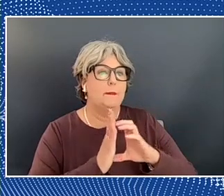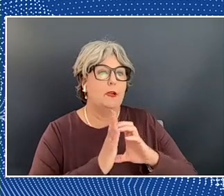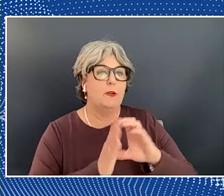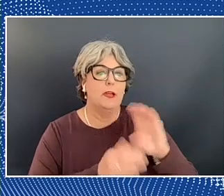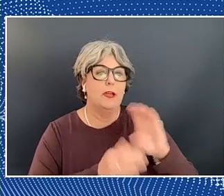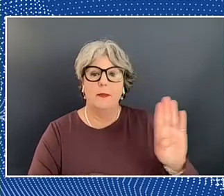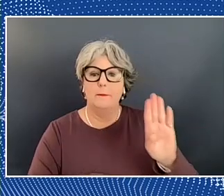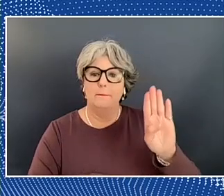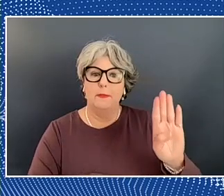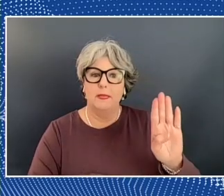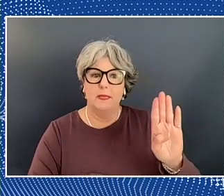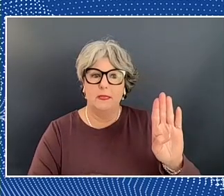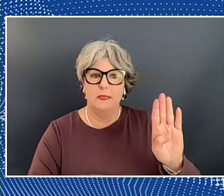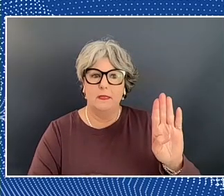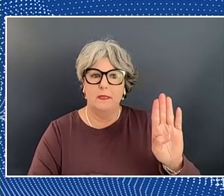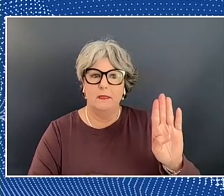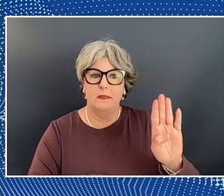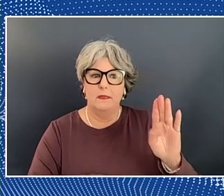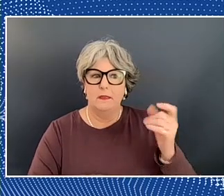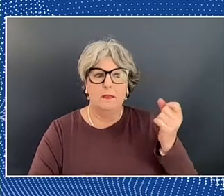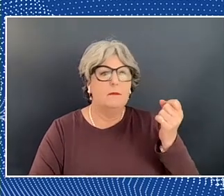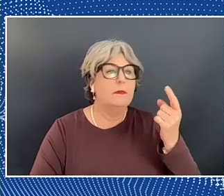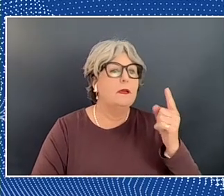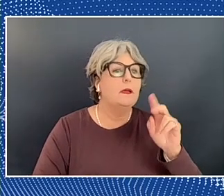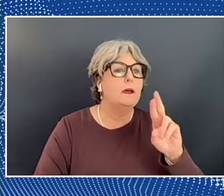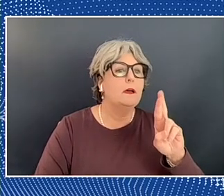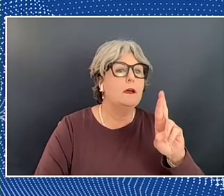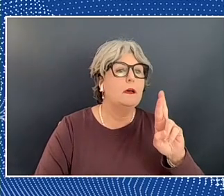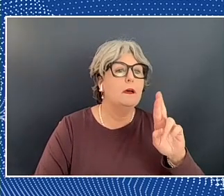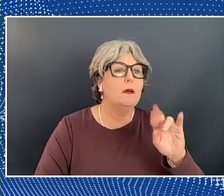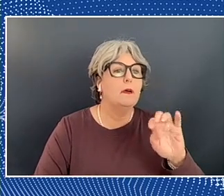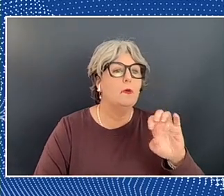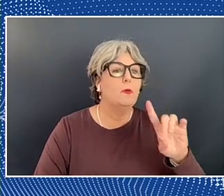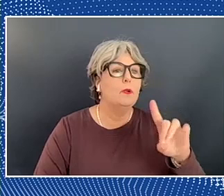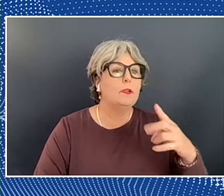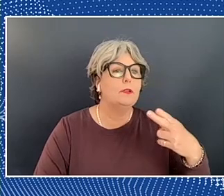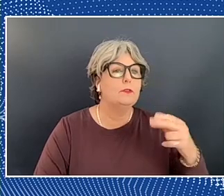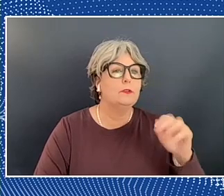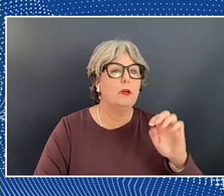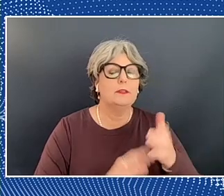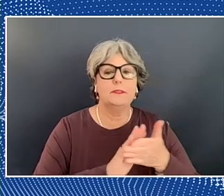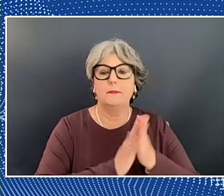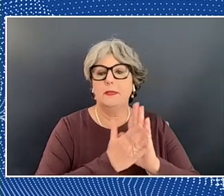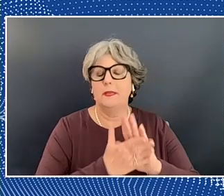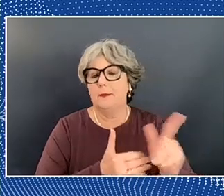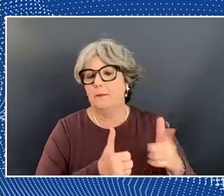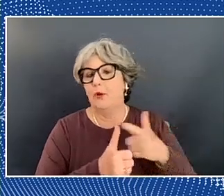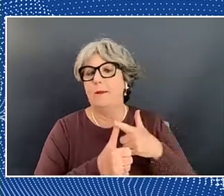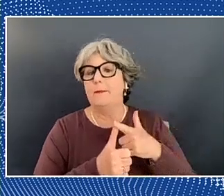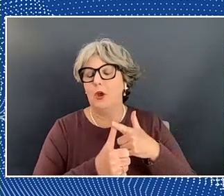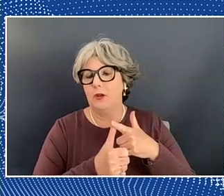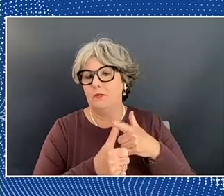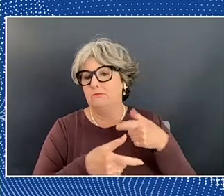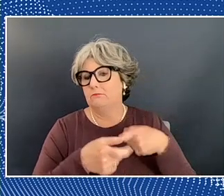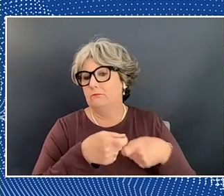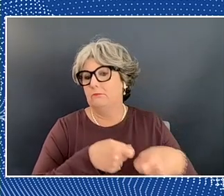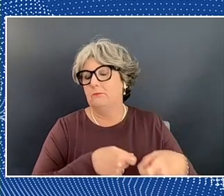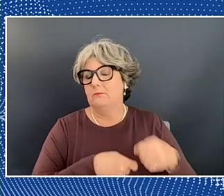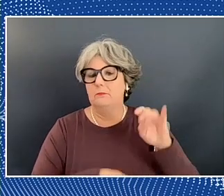And it is my understanding Richard Haase is becoming primary in substitution for Jalil. Richard?